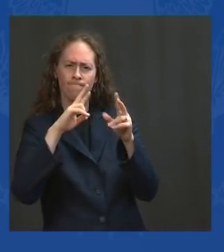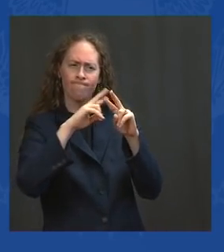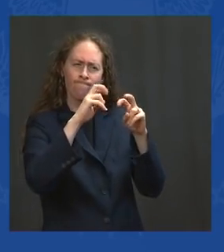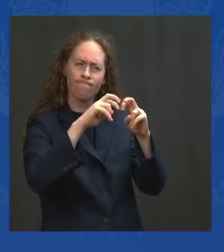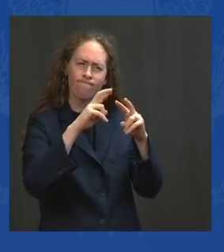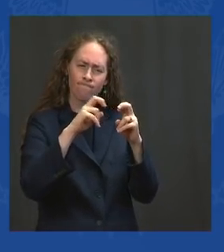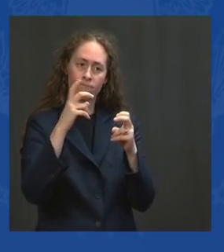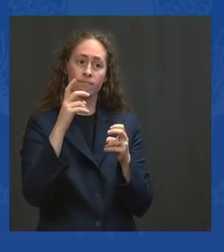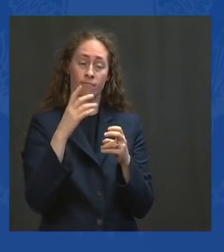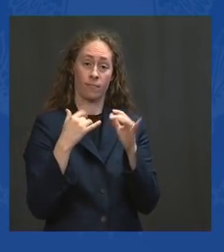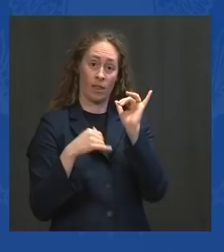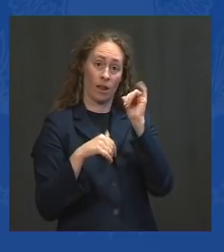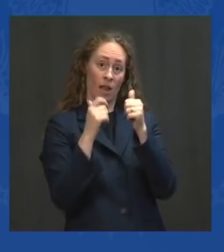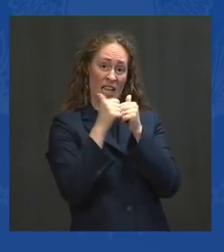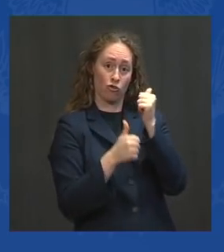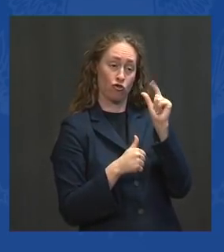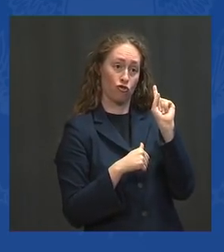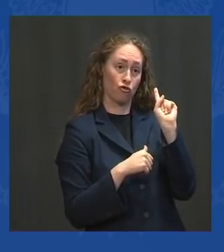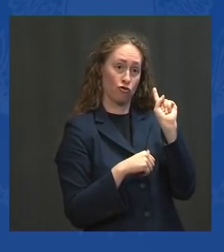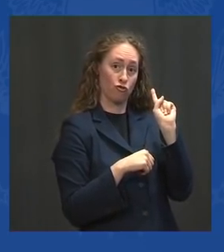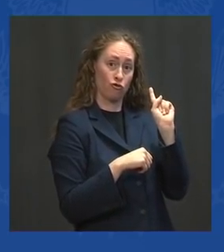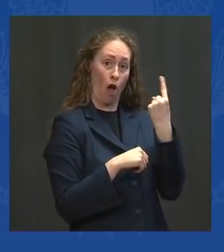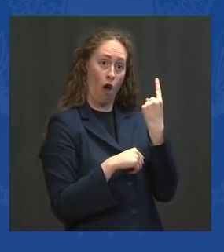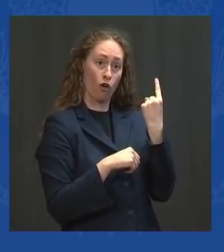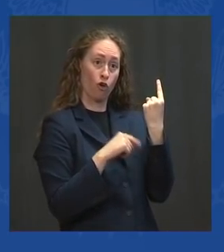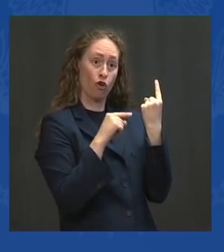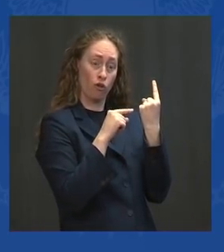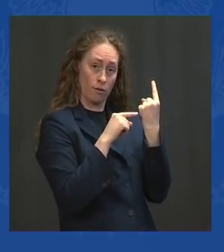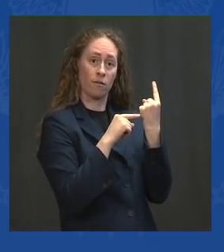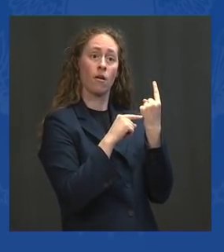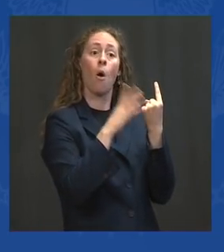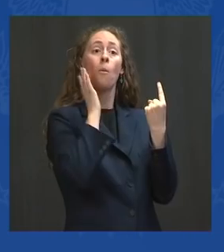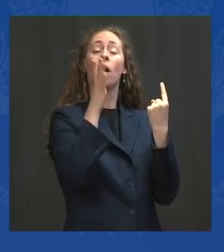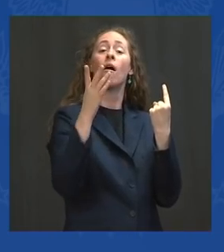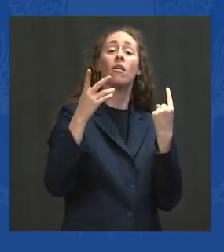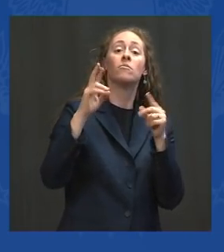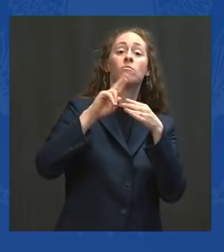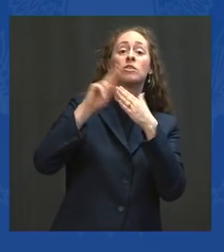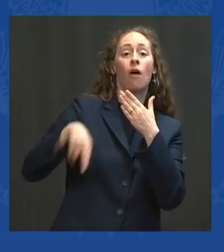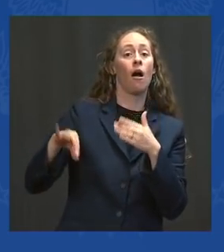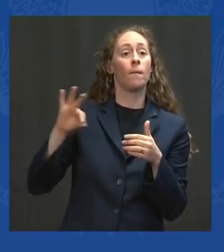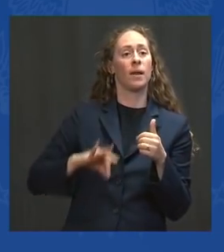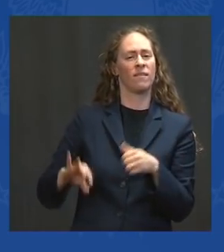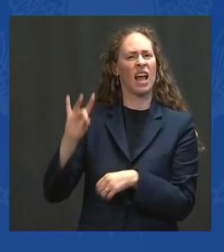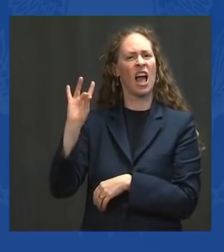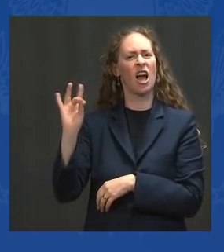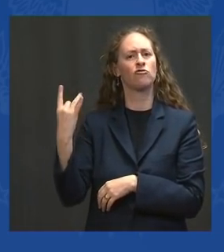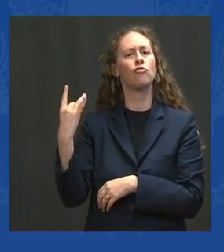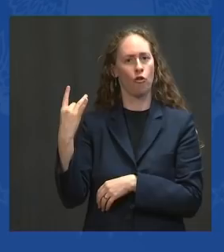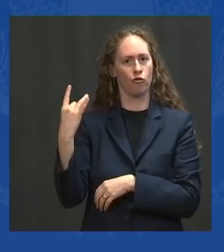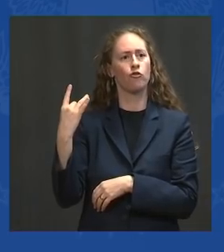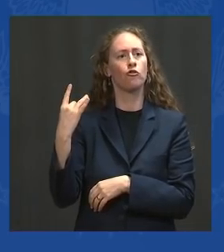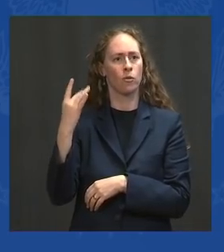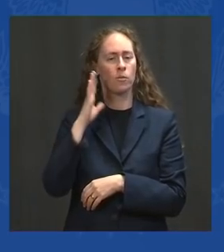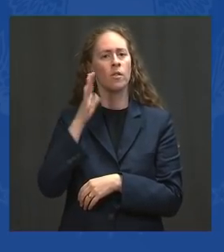it returns eight dollars in benefit down the line. Eight dollars would have to be spent other ways.